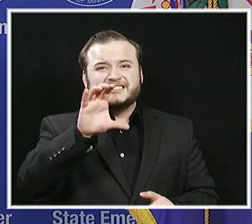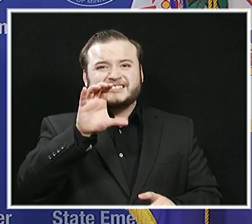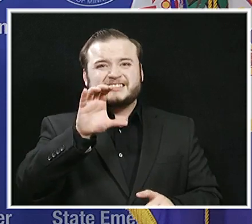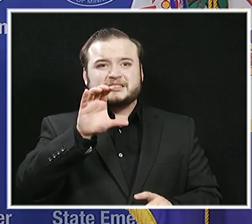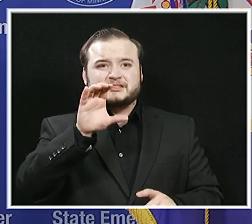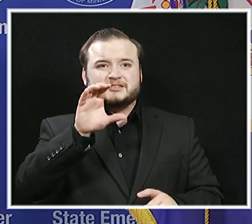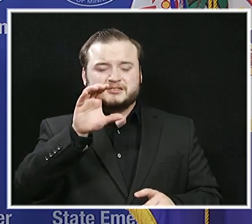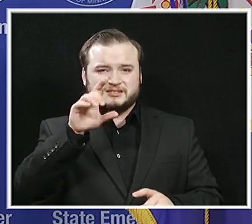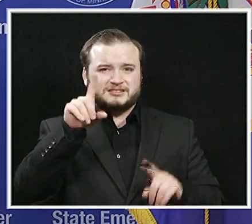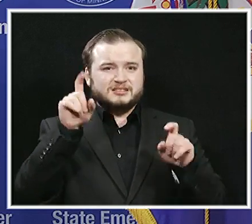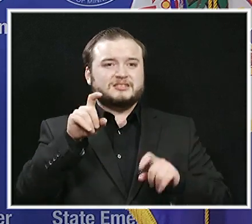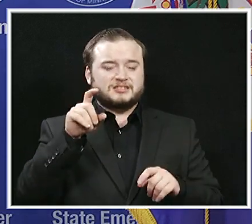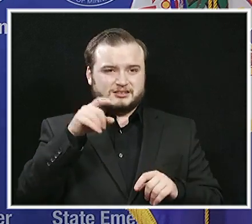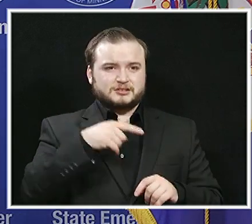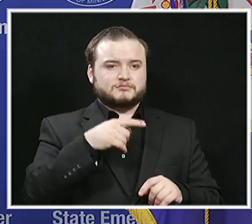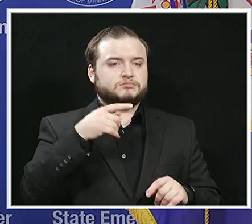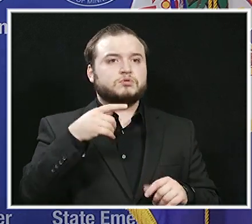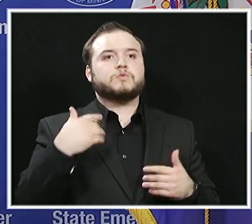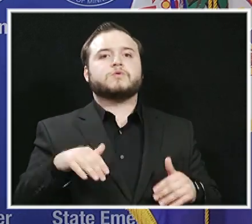basically went to zero tests to 700 it's in 10 days,